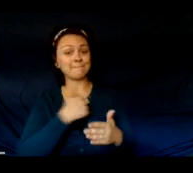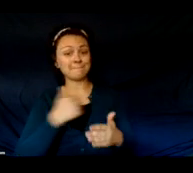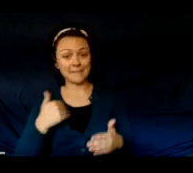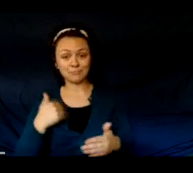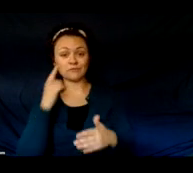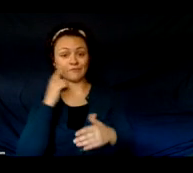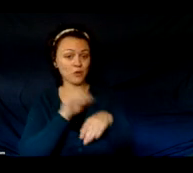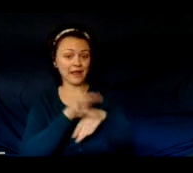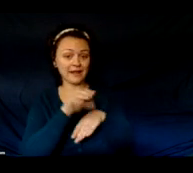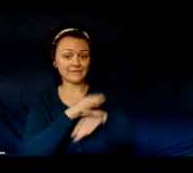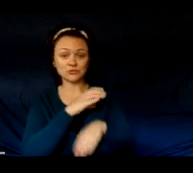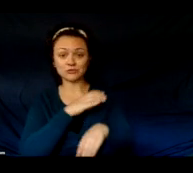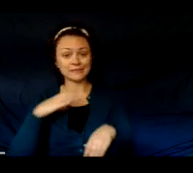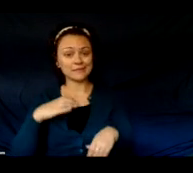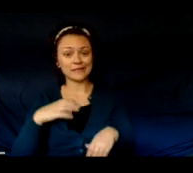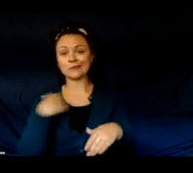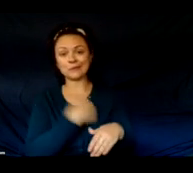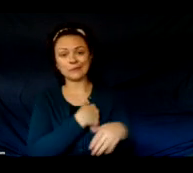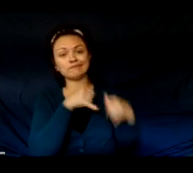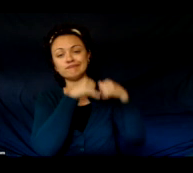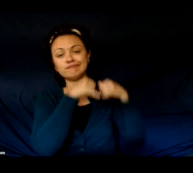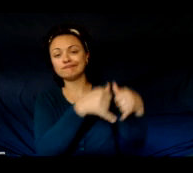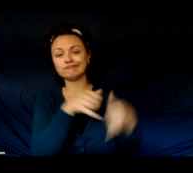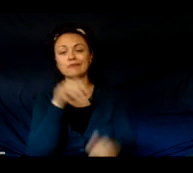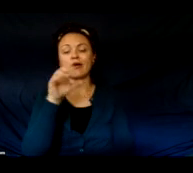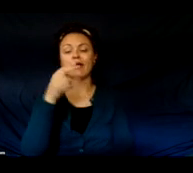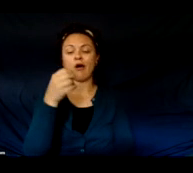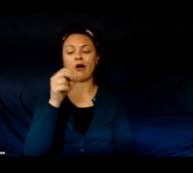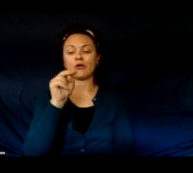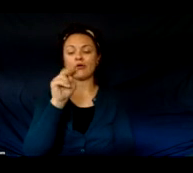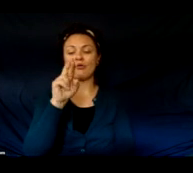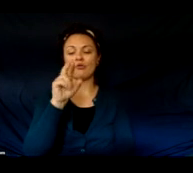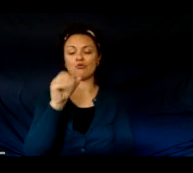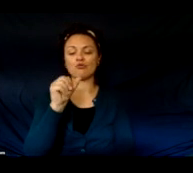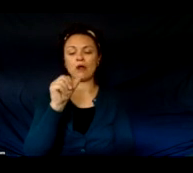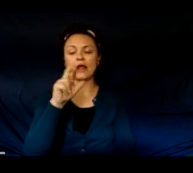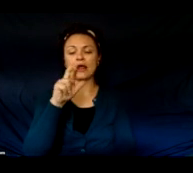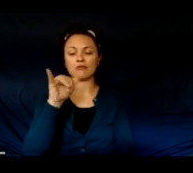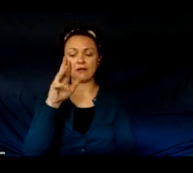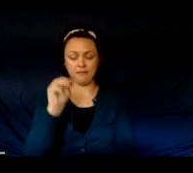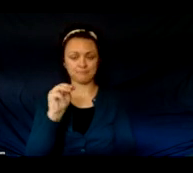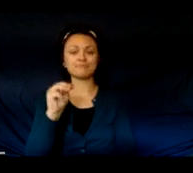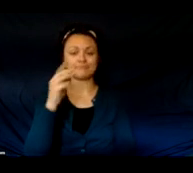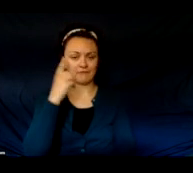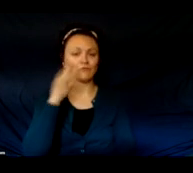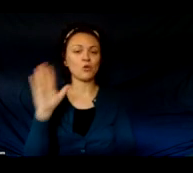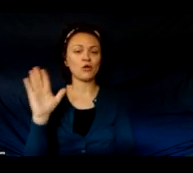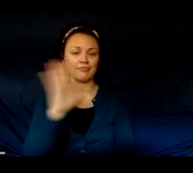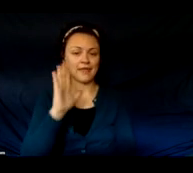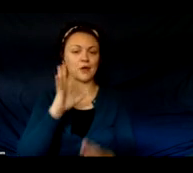receive an honorarium for their participation. Those engaging in our panelists